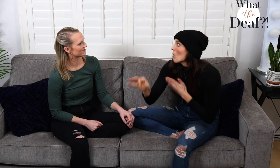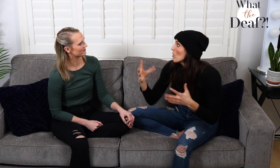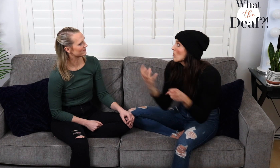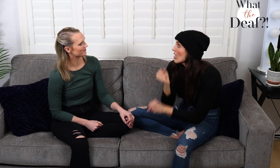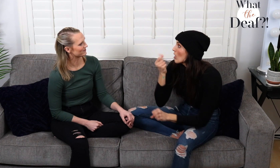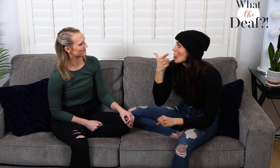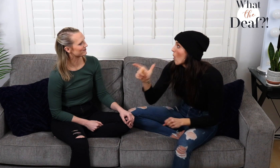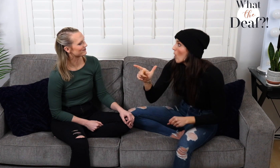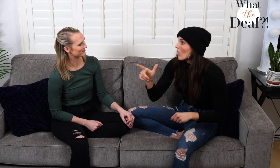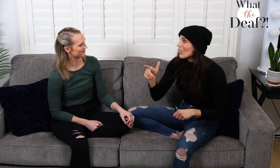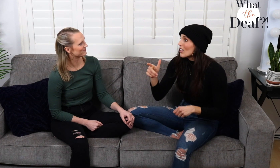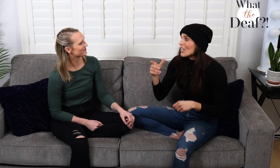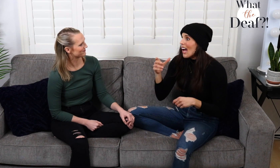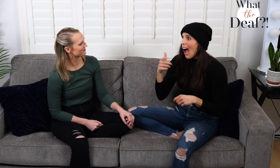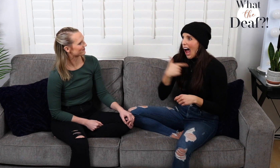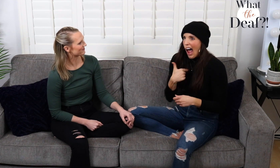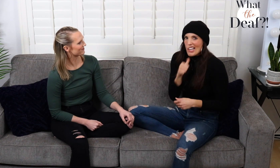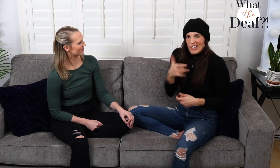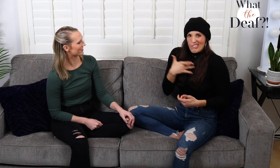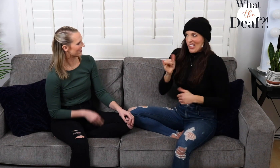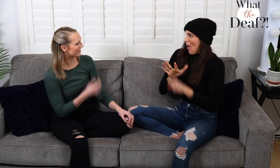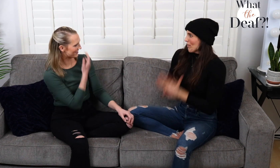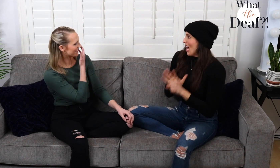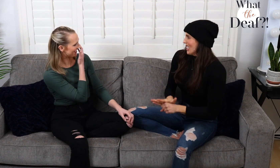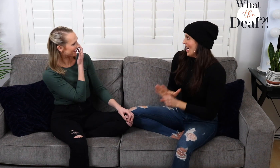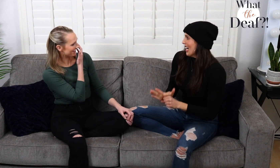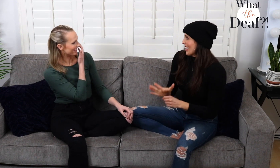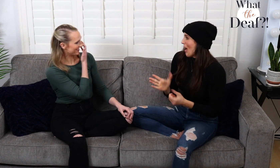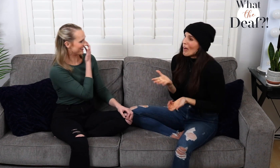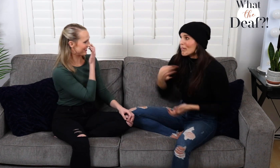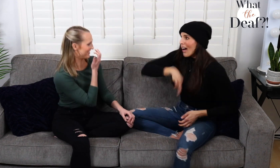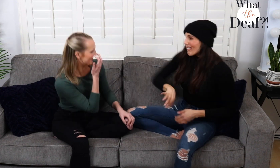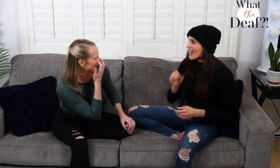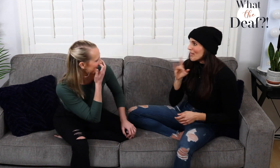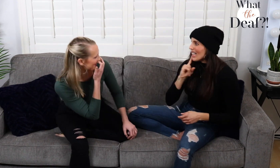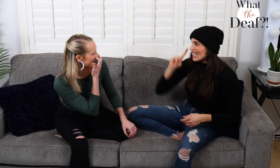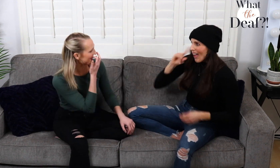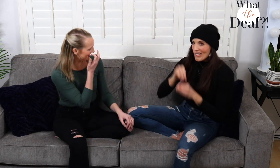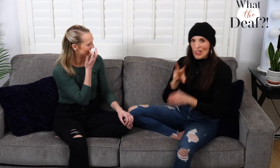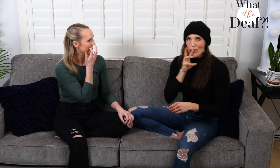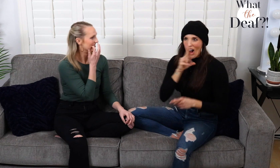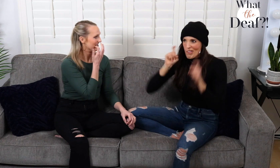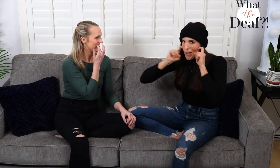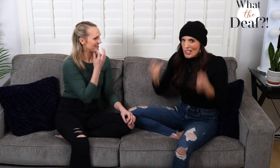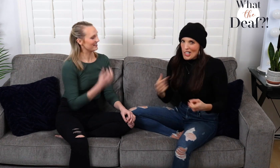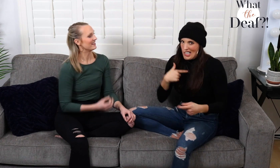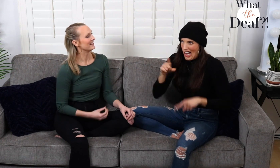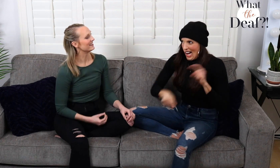Oh, I scored the winning goal? What?!” I didn't feel that pressure. So it will benefit from being Deaf in the water